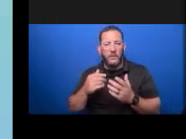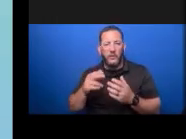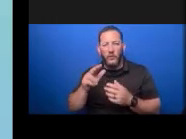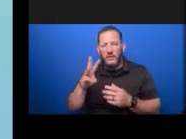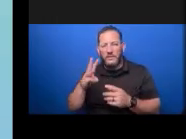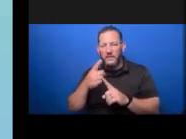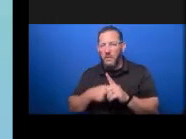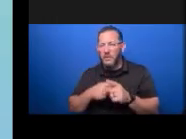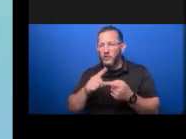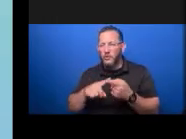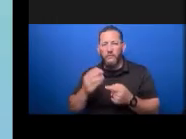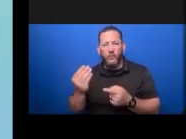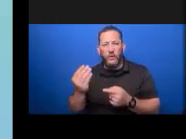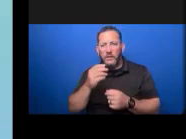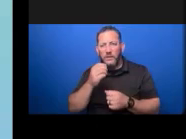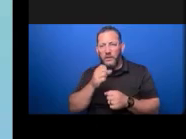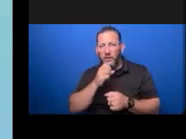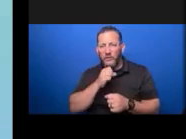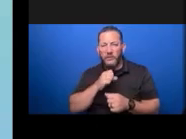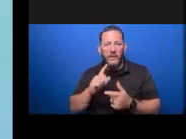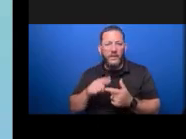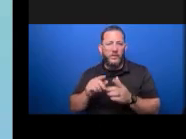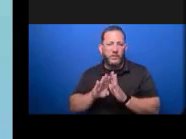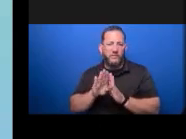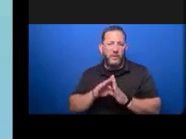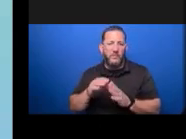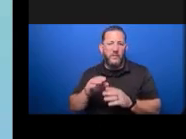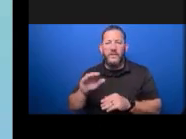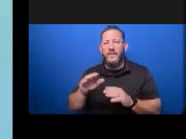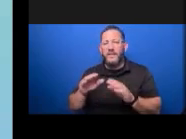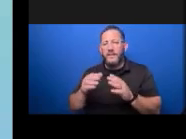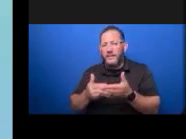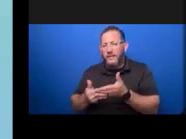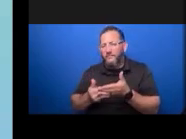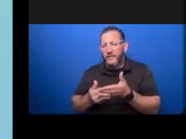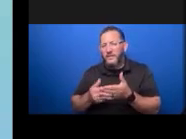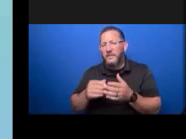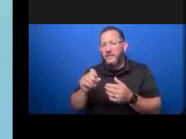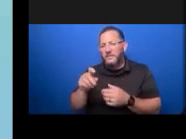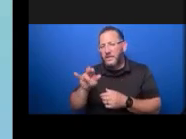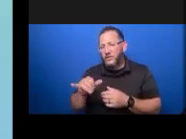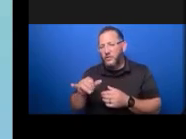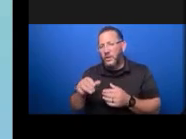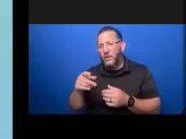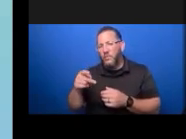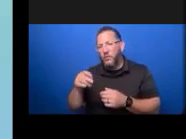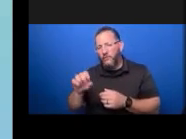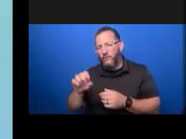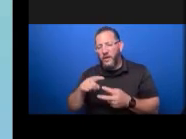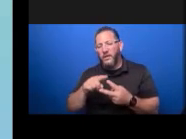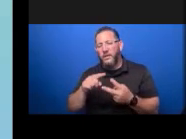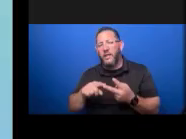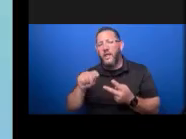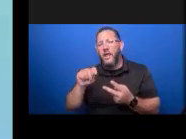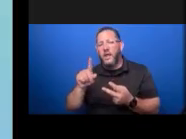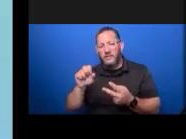to 14 years, and then she developed the infant sensory profile as well as the toddler sensory profile. And I actually